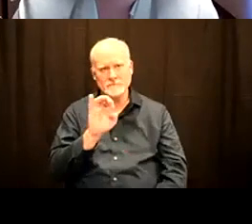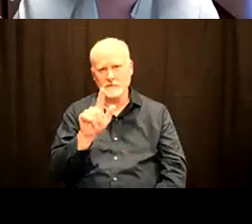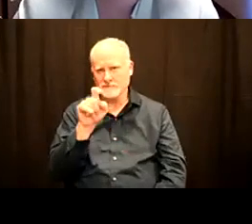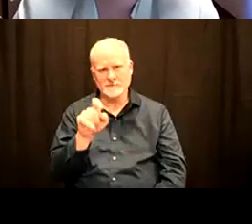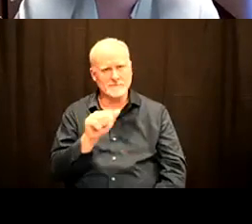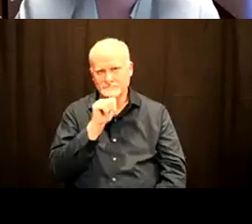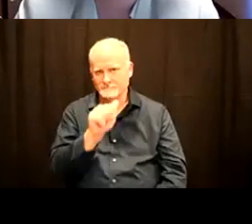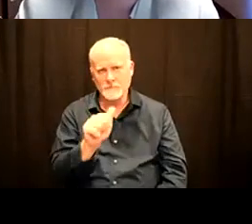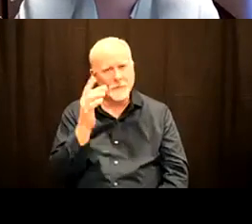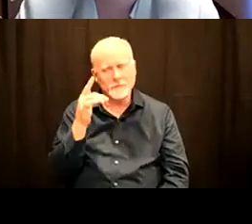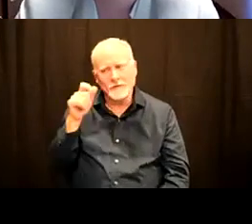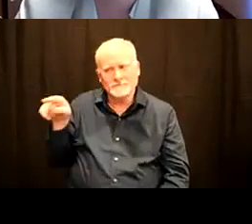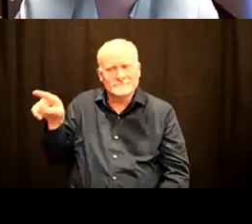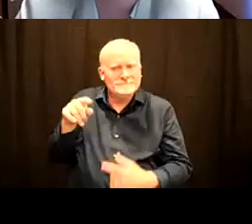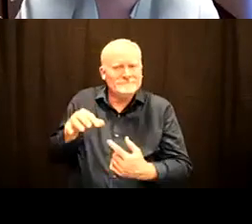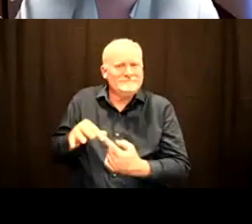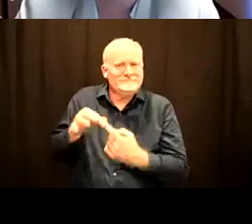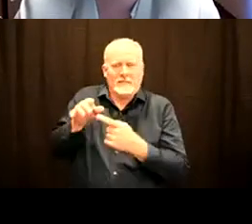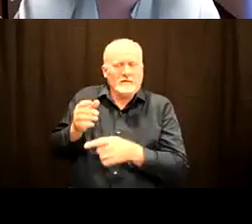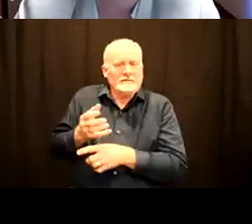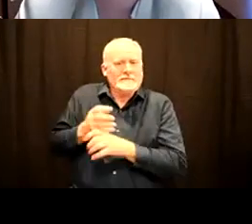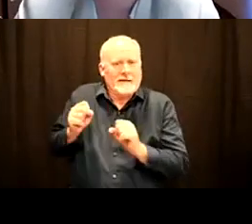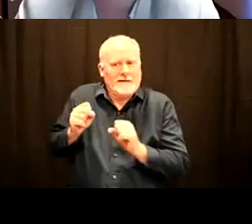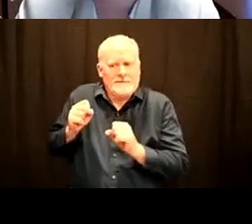due to their unique health and safety protocols so they should continue to